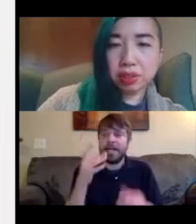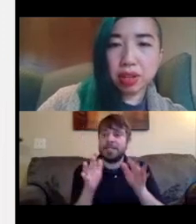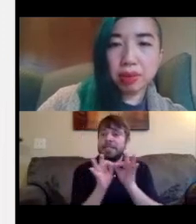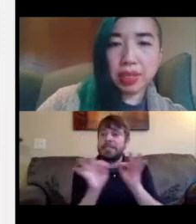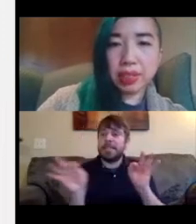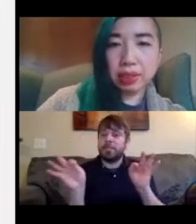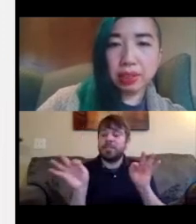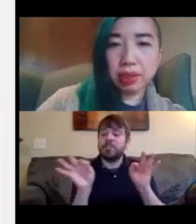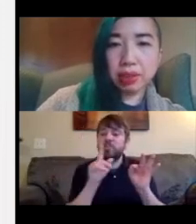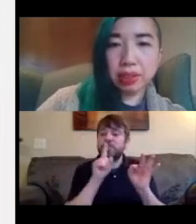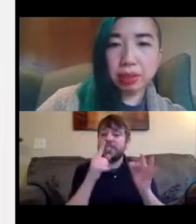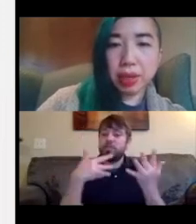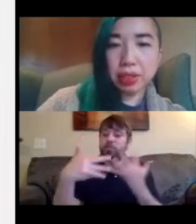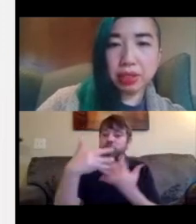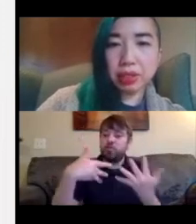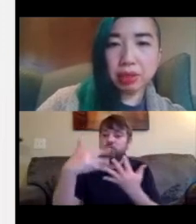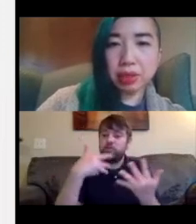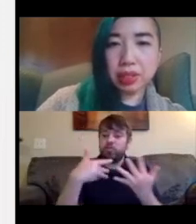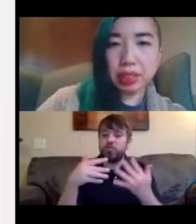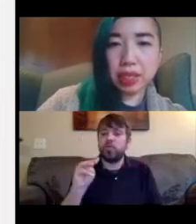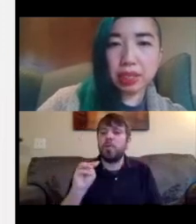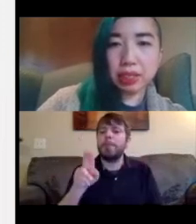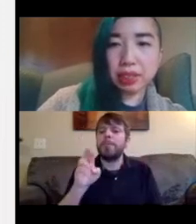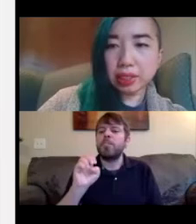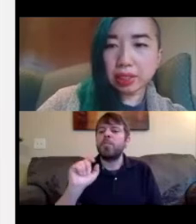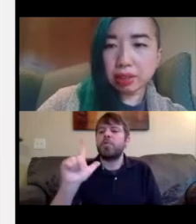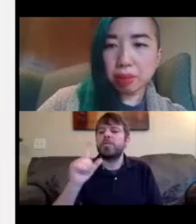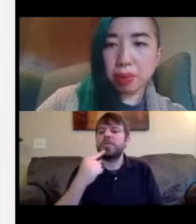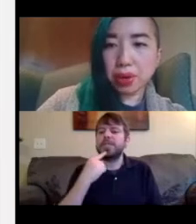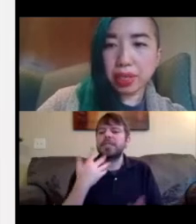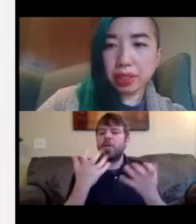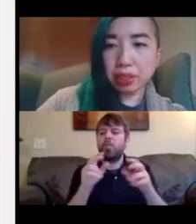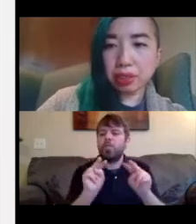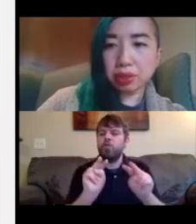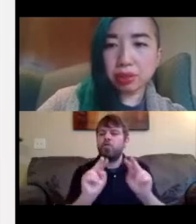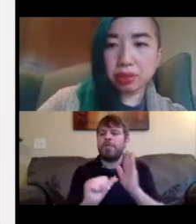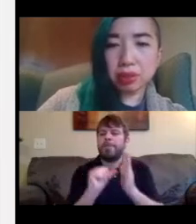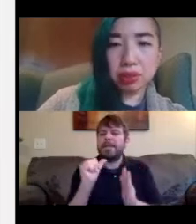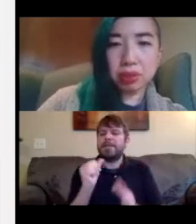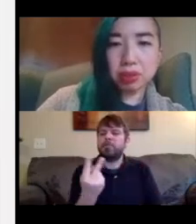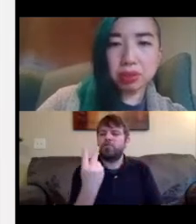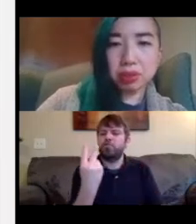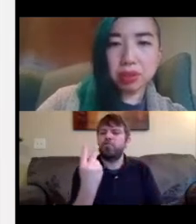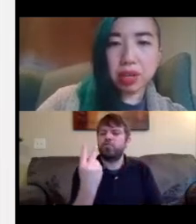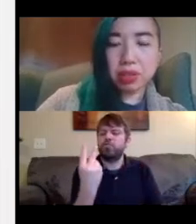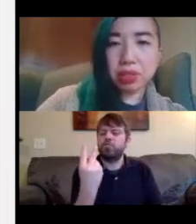I want us to go page two where it says, if we're pointing to a gesture,